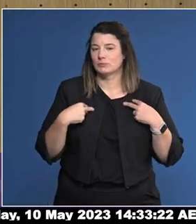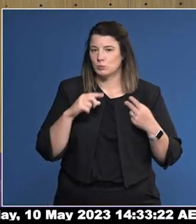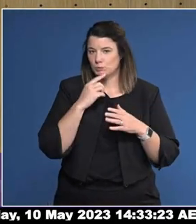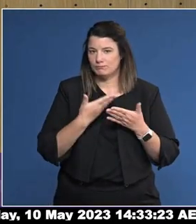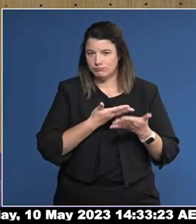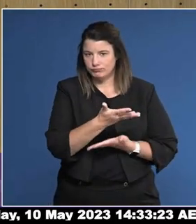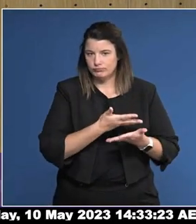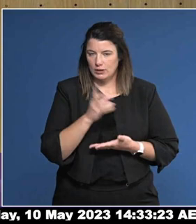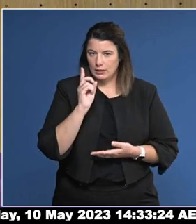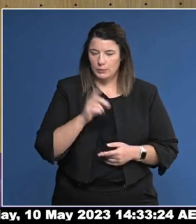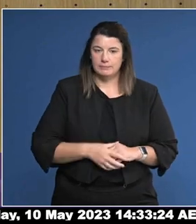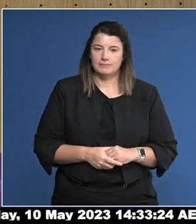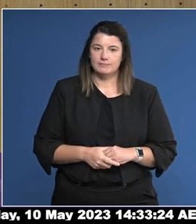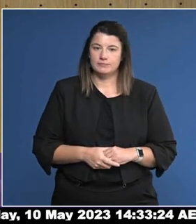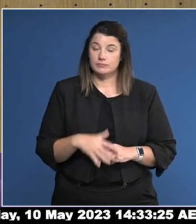Thank you. Can I confirm you are Michelle Bullen?